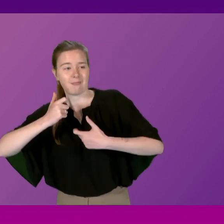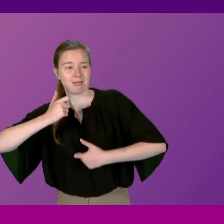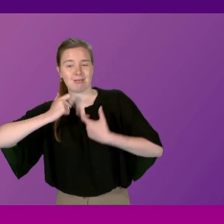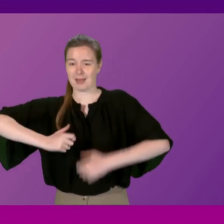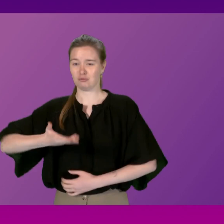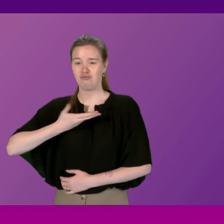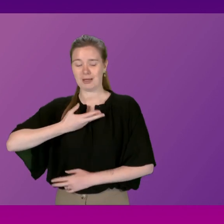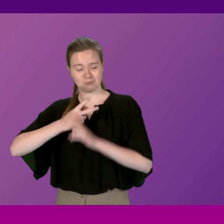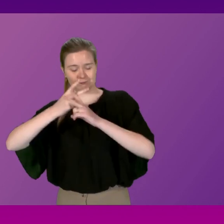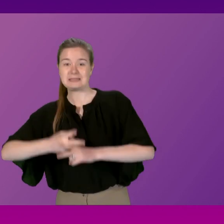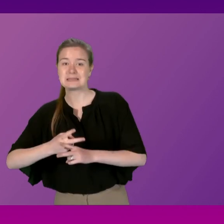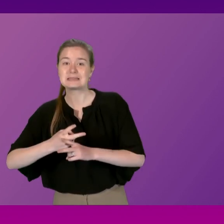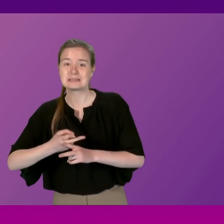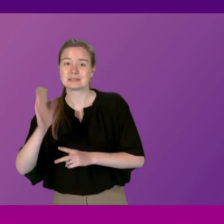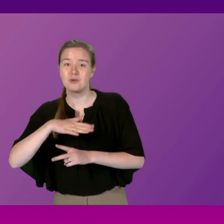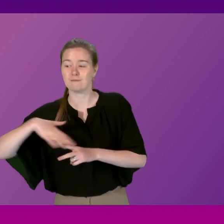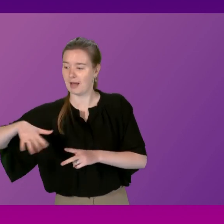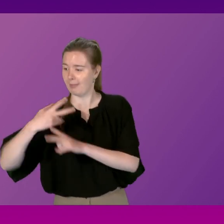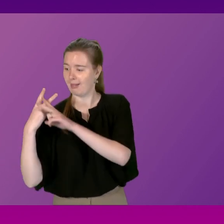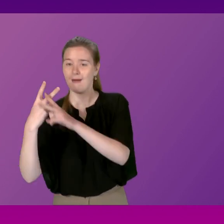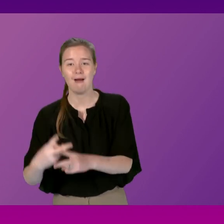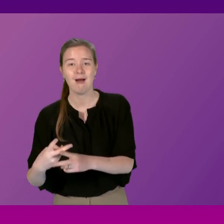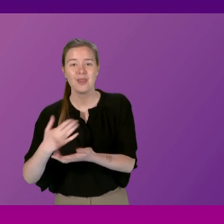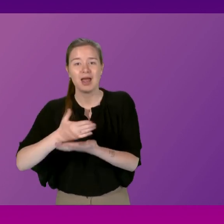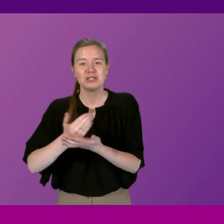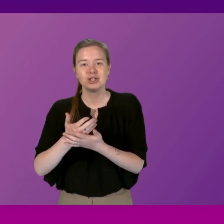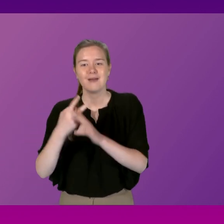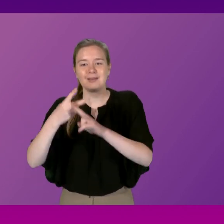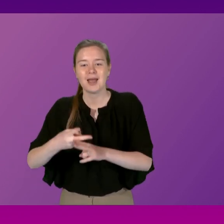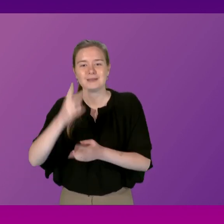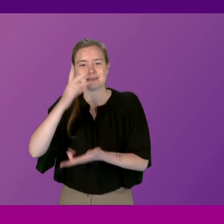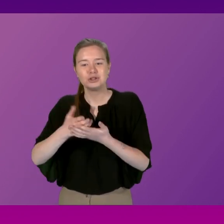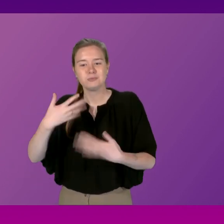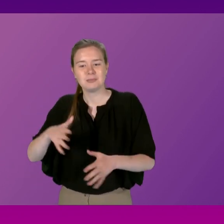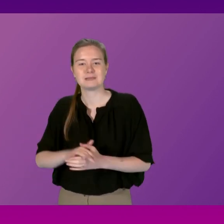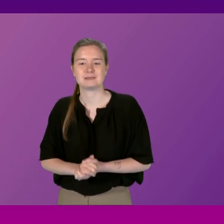to visits from loved ones and that there will be shared decision making about care if any